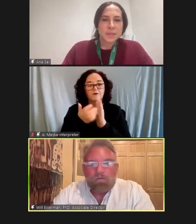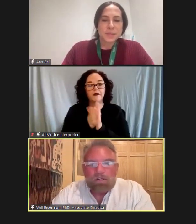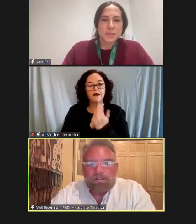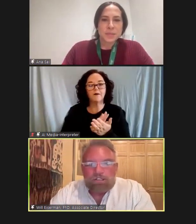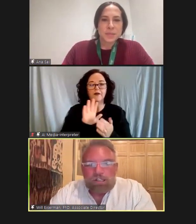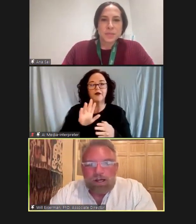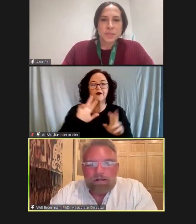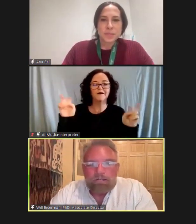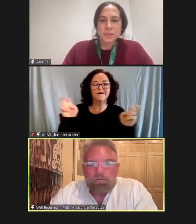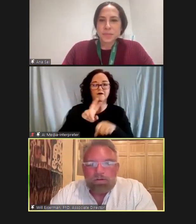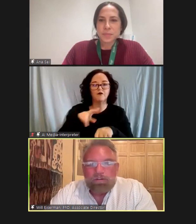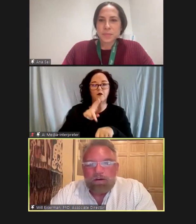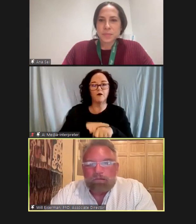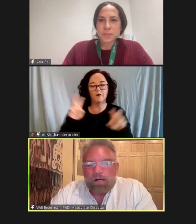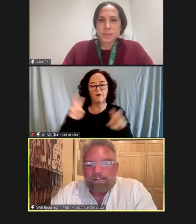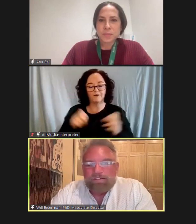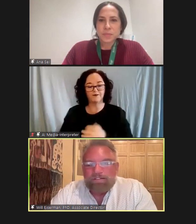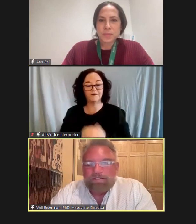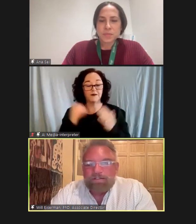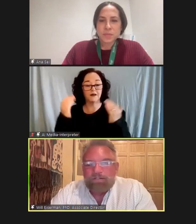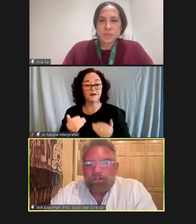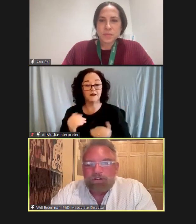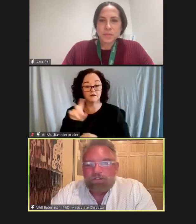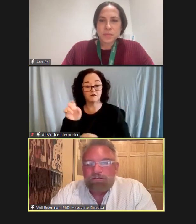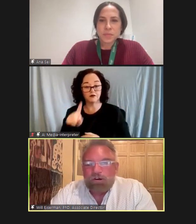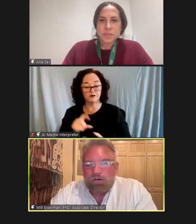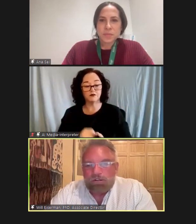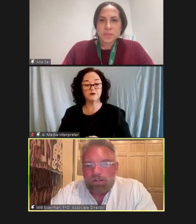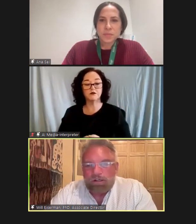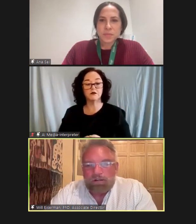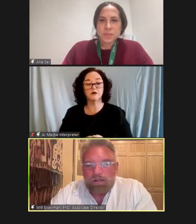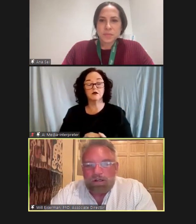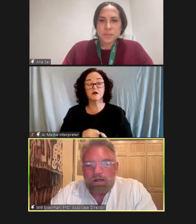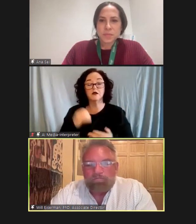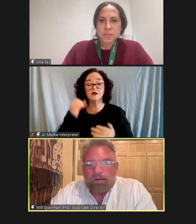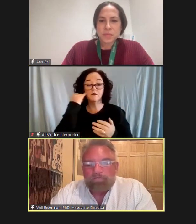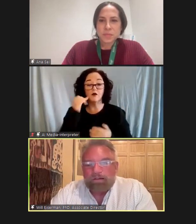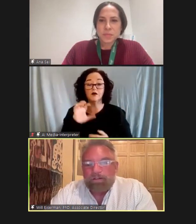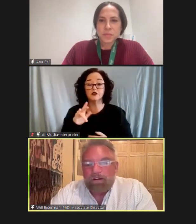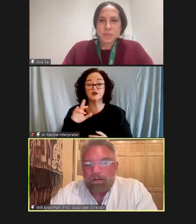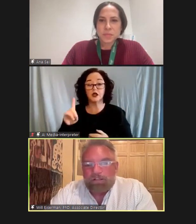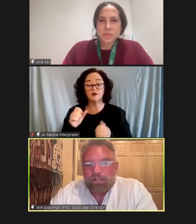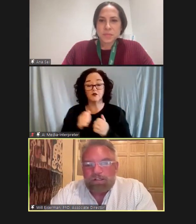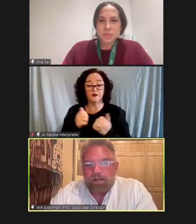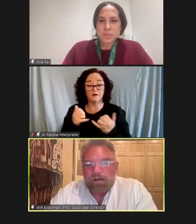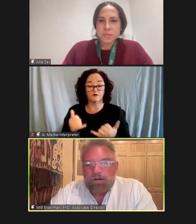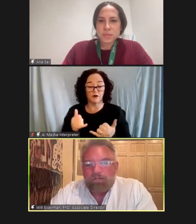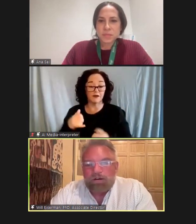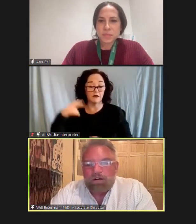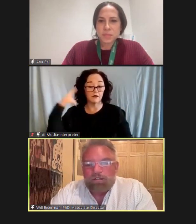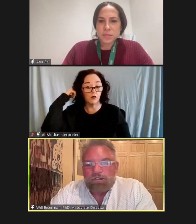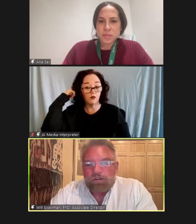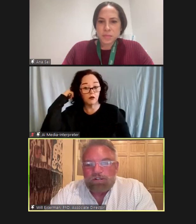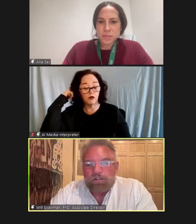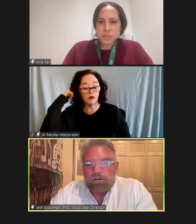a child with a present functional CA but